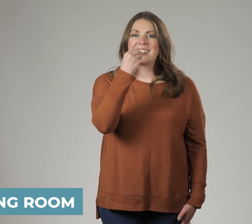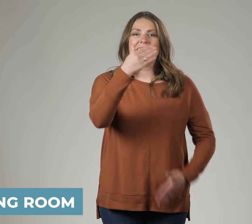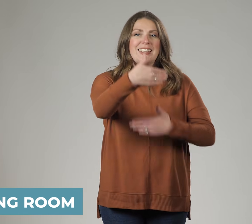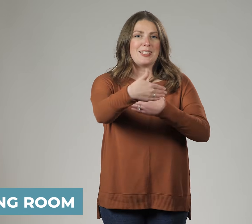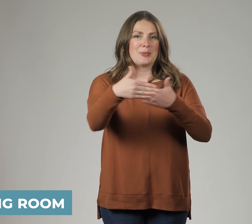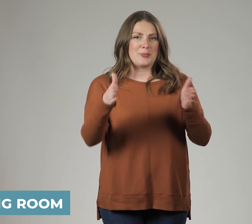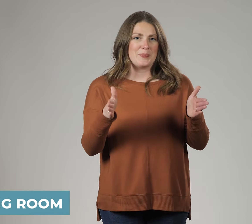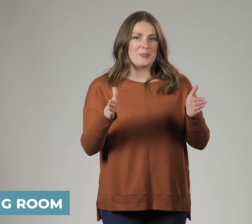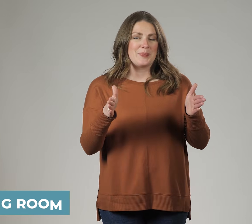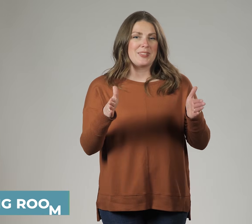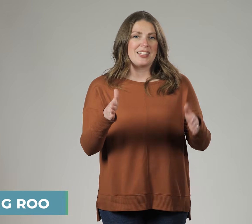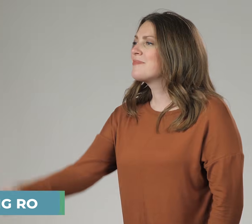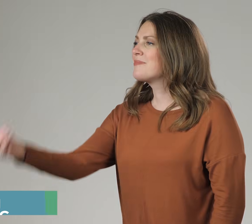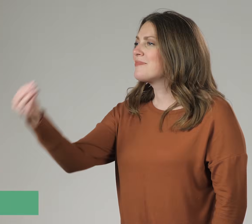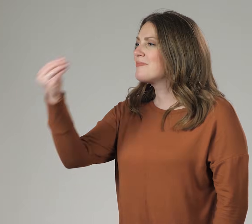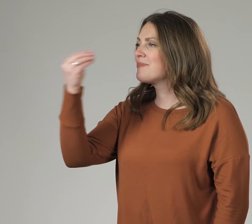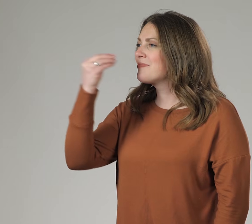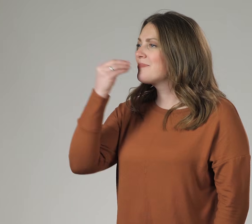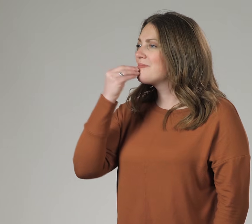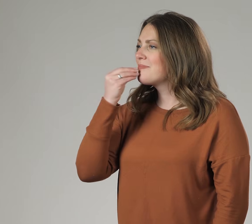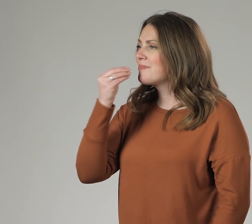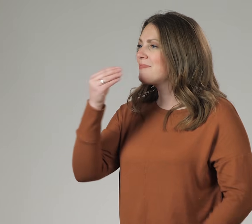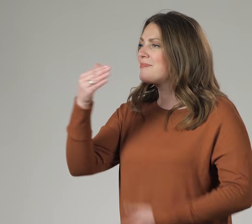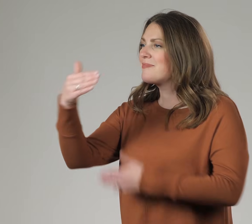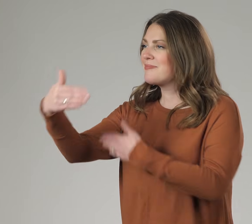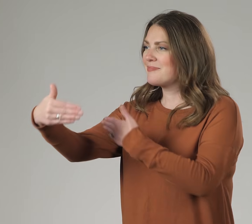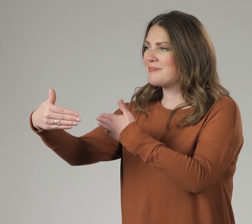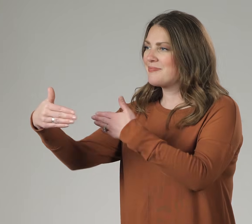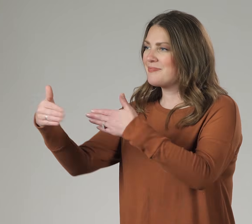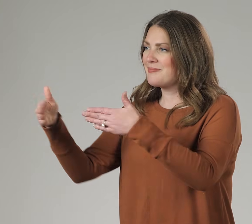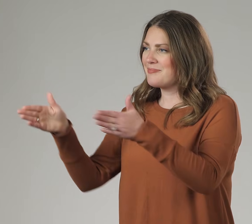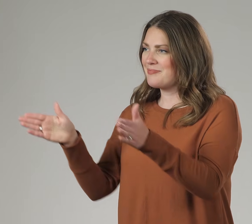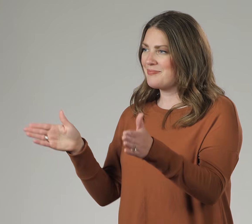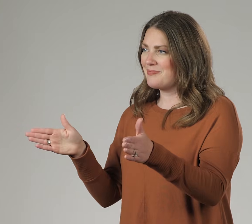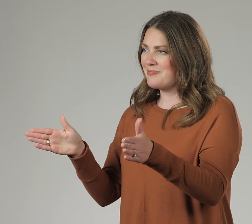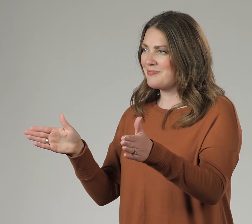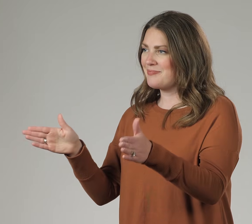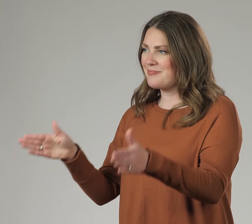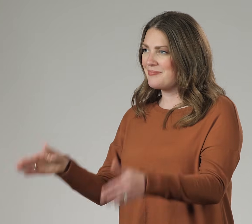'dining room', it's the sign 'eat and room' together